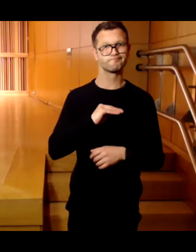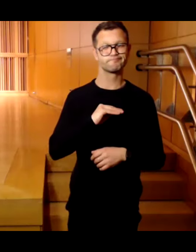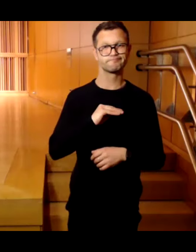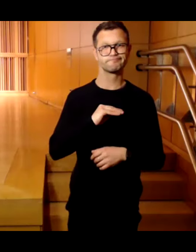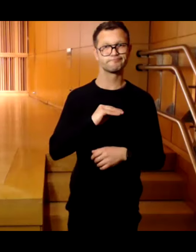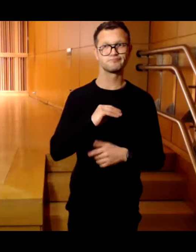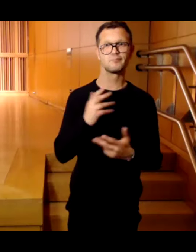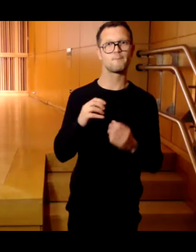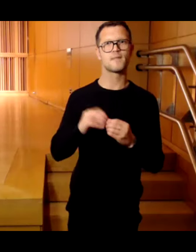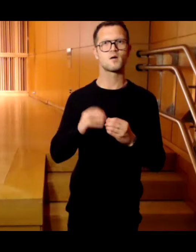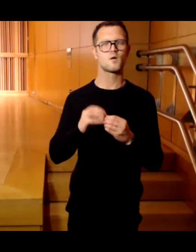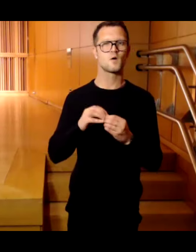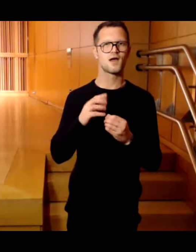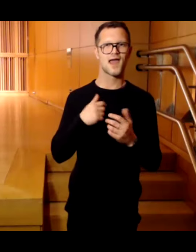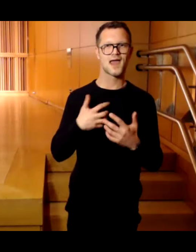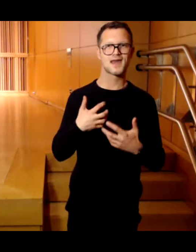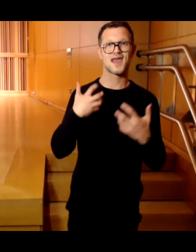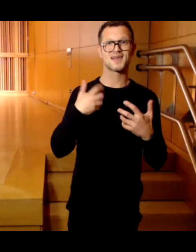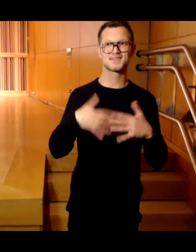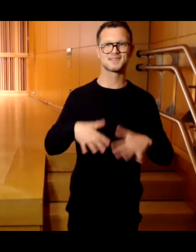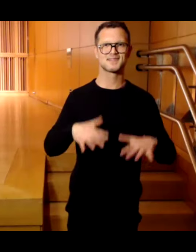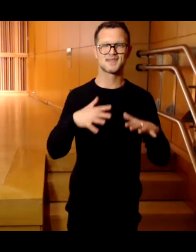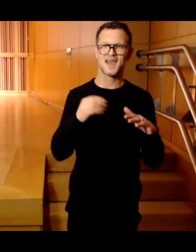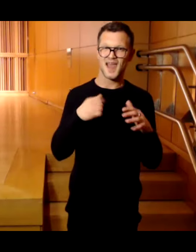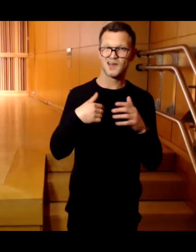And perhaps most importantly, our alienation. If you and I.